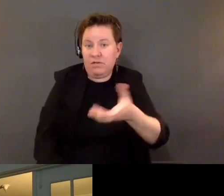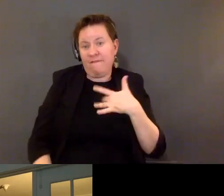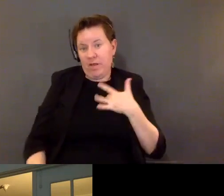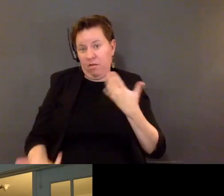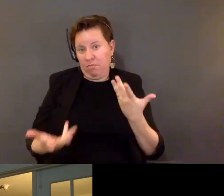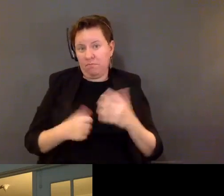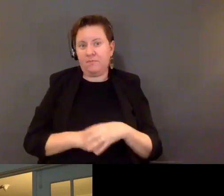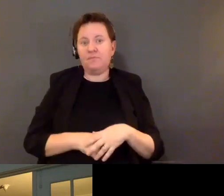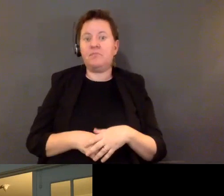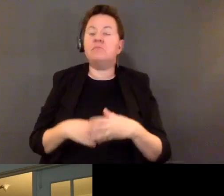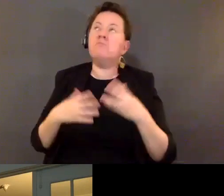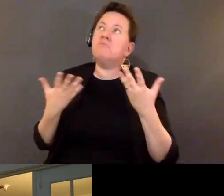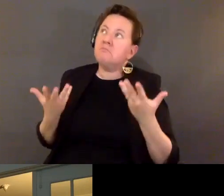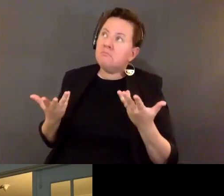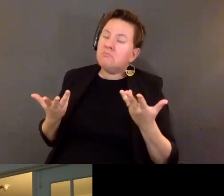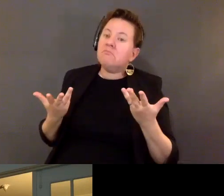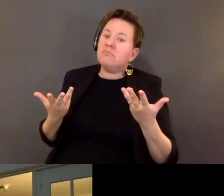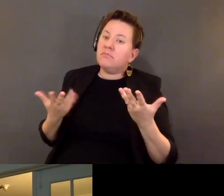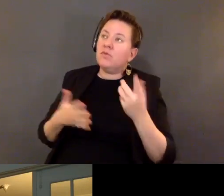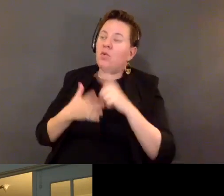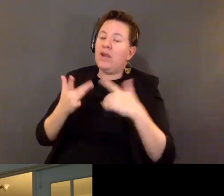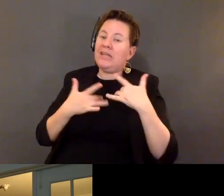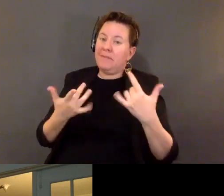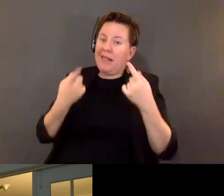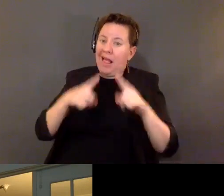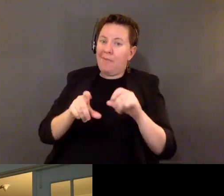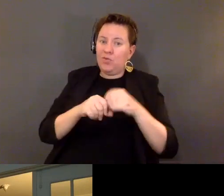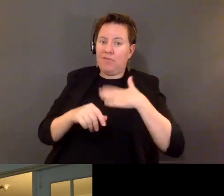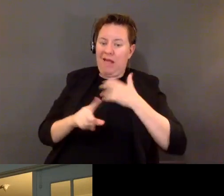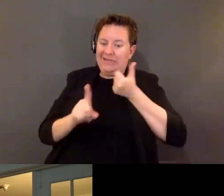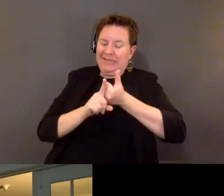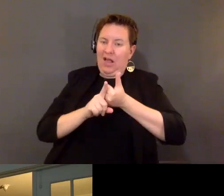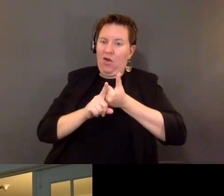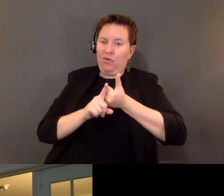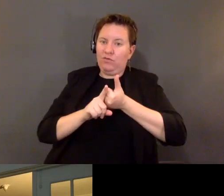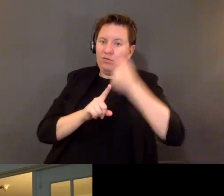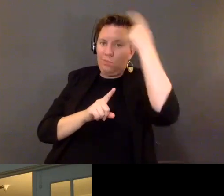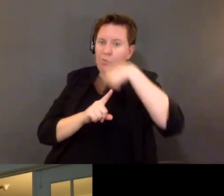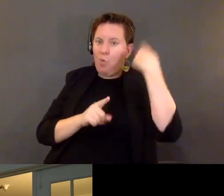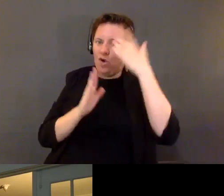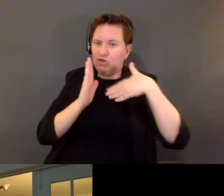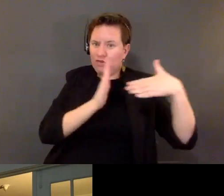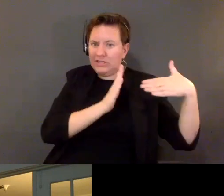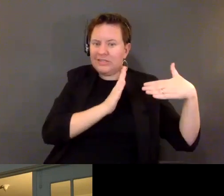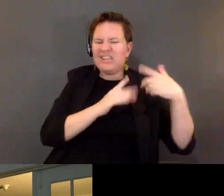welp what i generally happens in my self-portraits um and i'd say it's true of the book and maybe